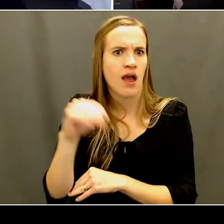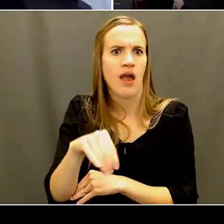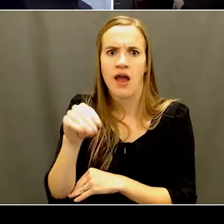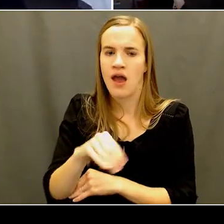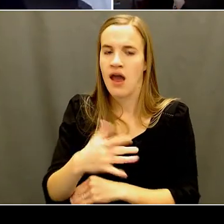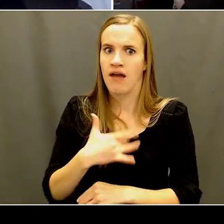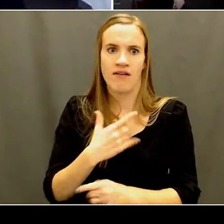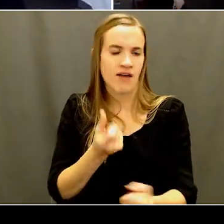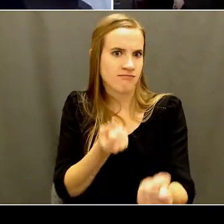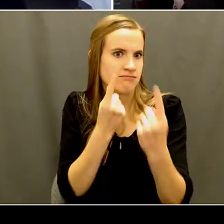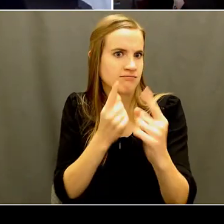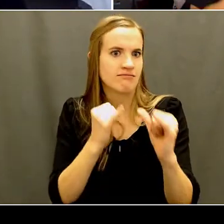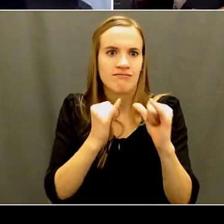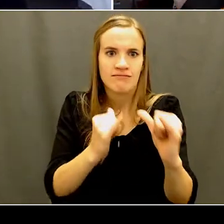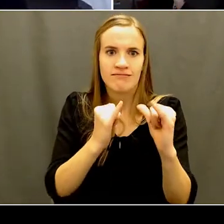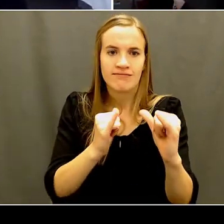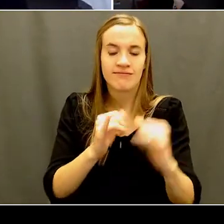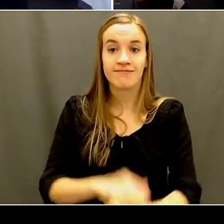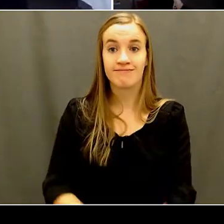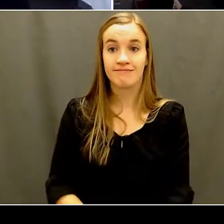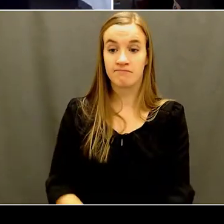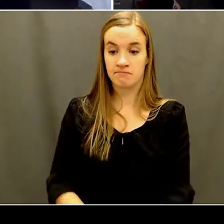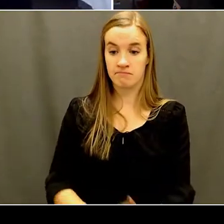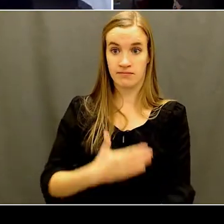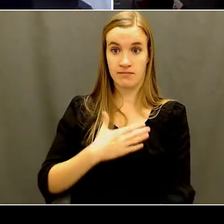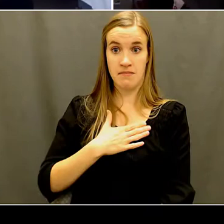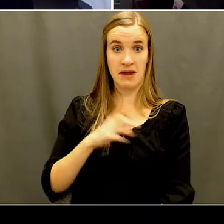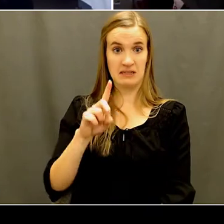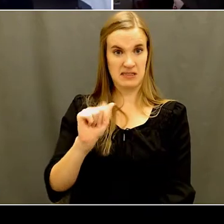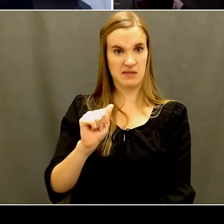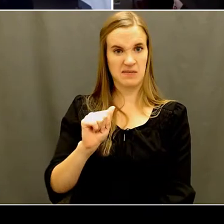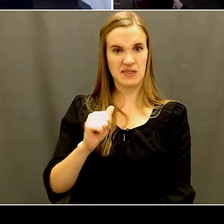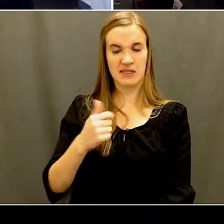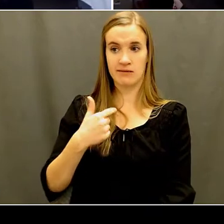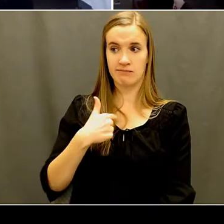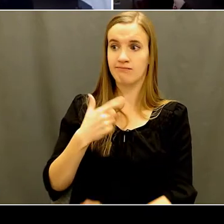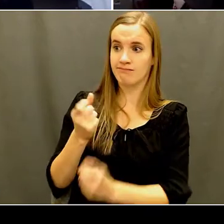that you're saying. I was diagnosed about eight years ago and at first my